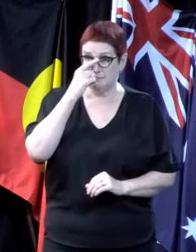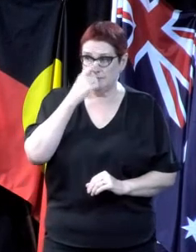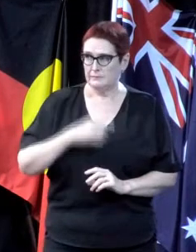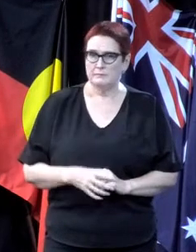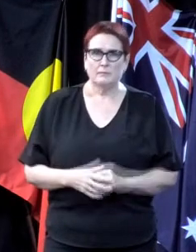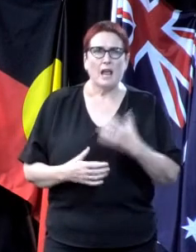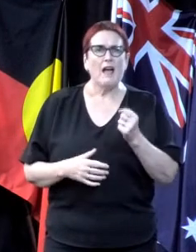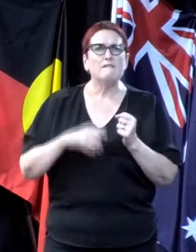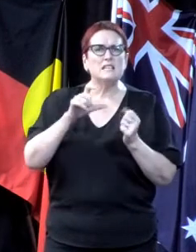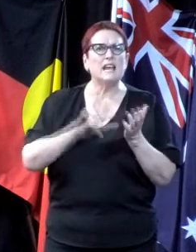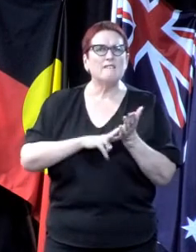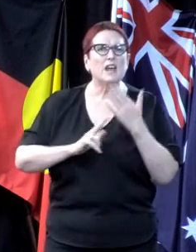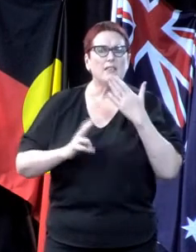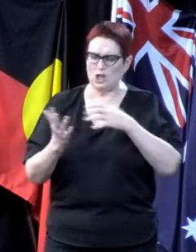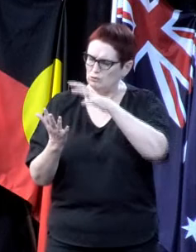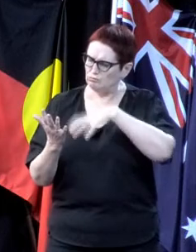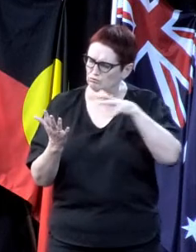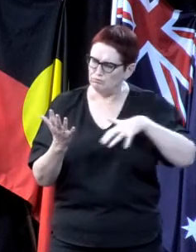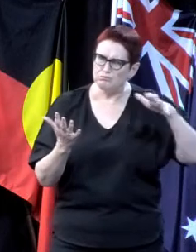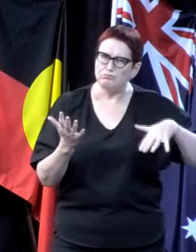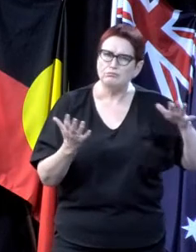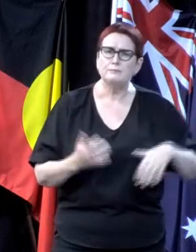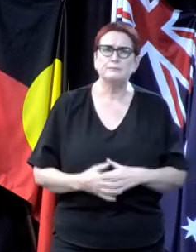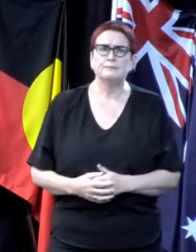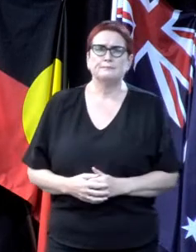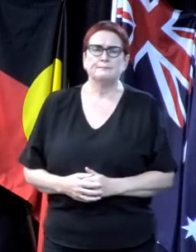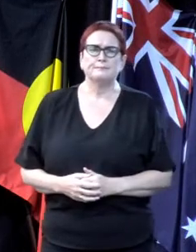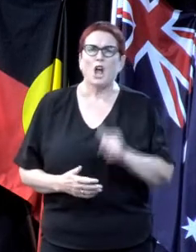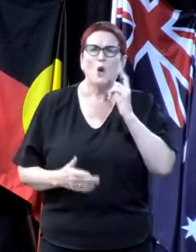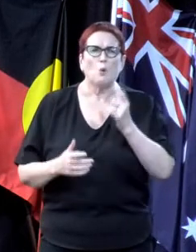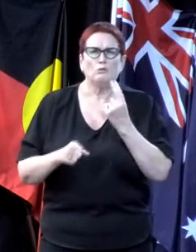I won’t go through all the details of it but, in short terms,